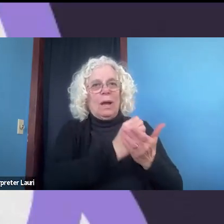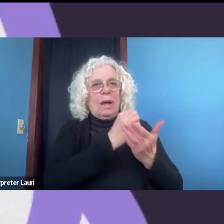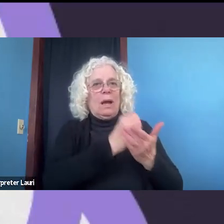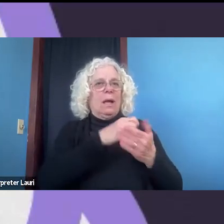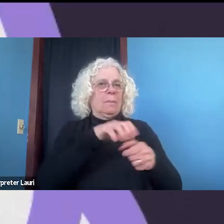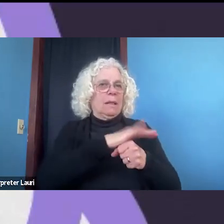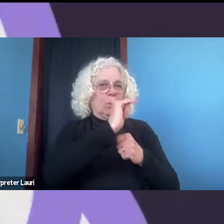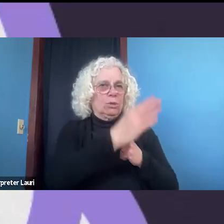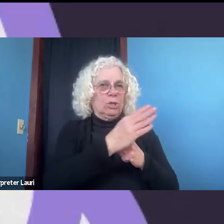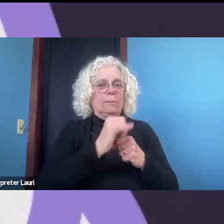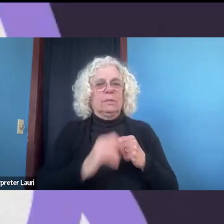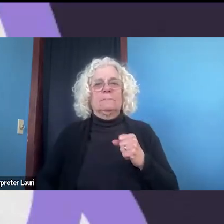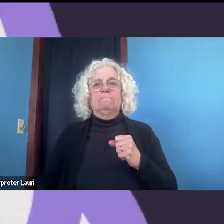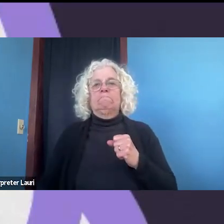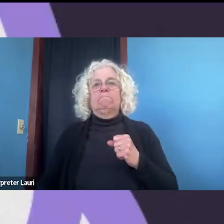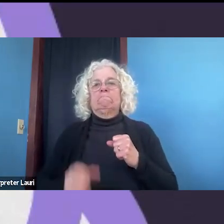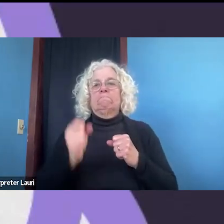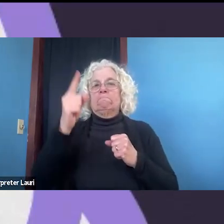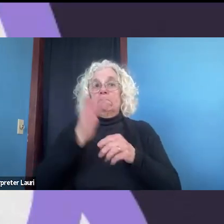As the field has grown and changed so of the needs